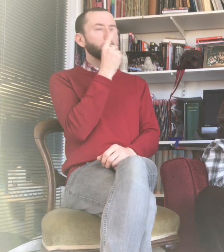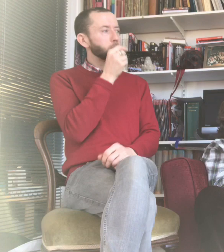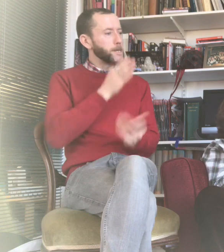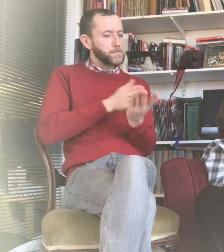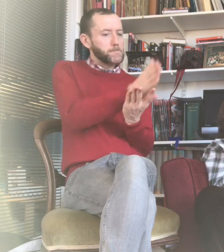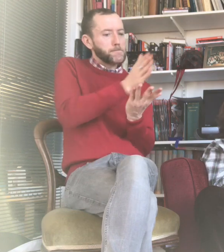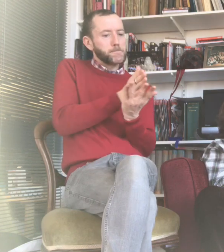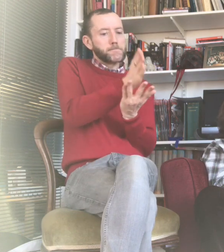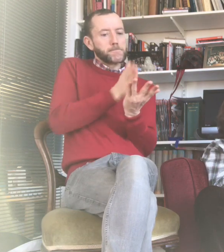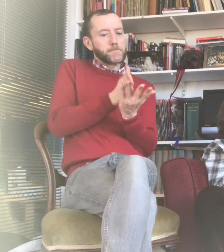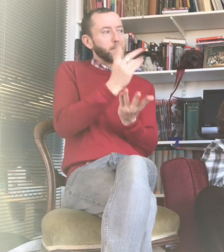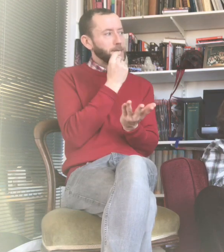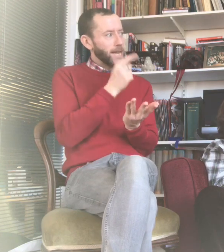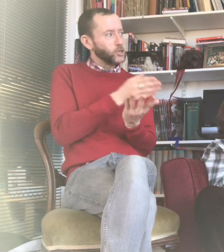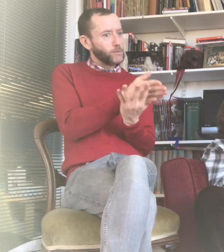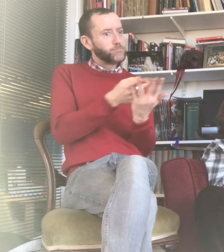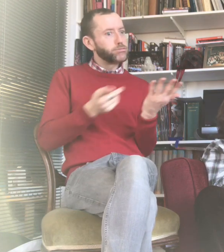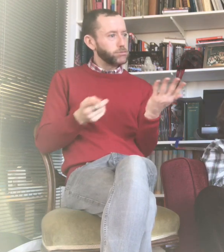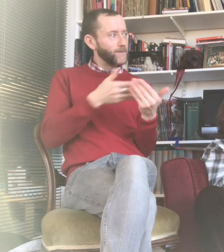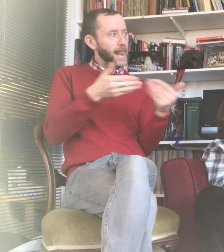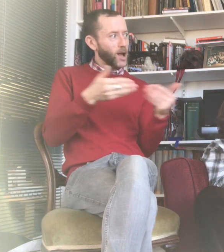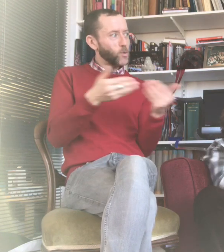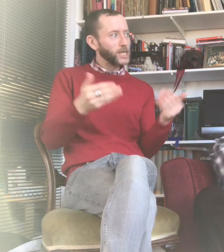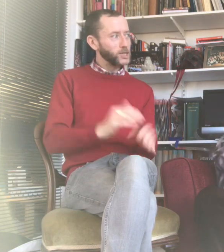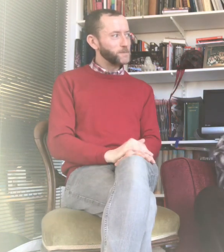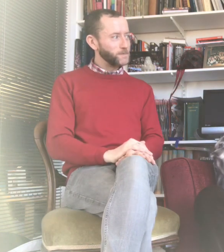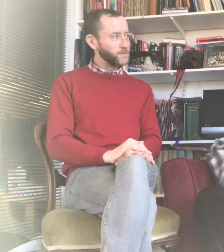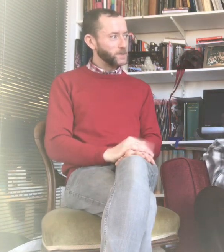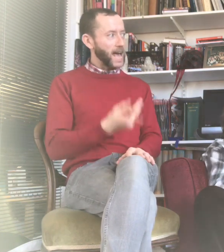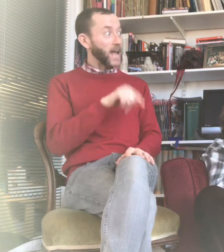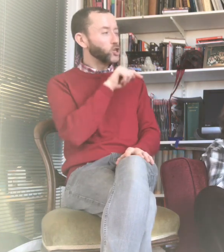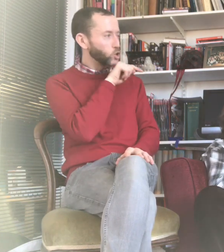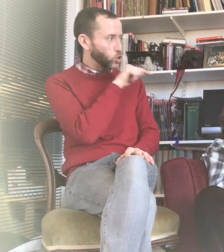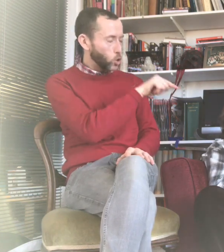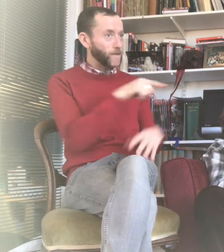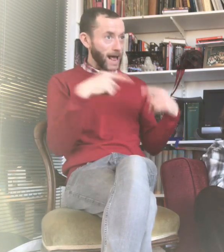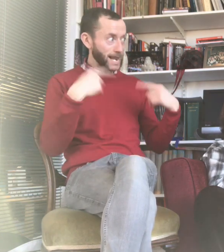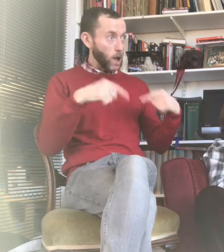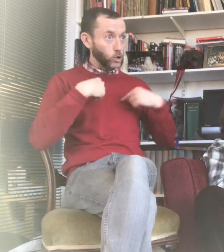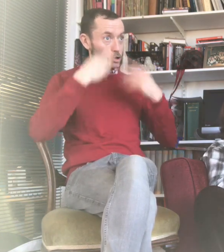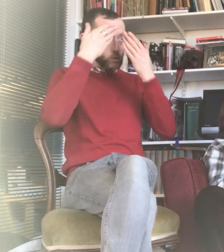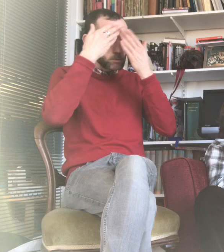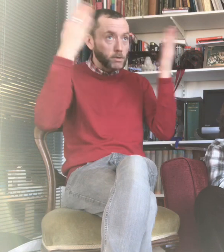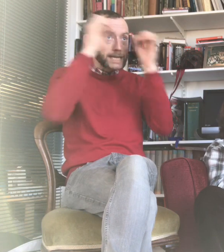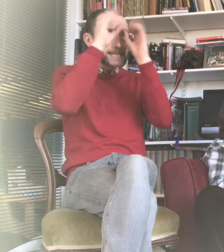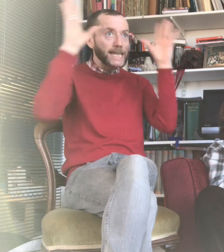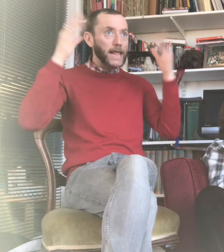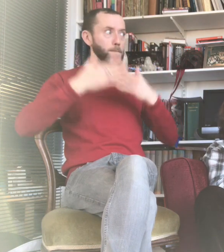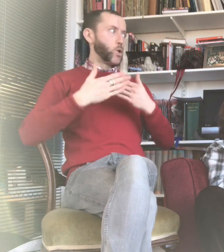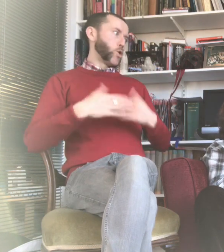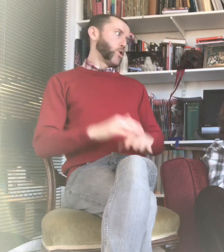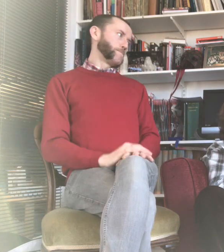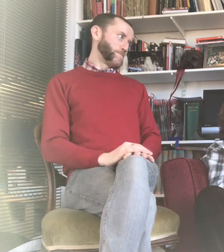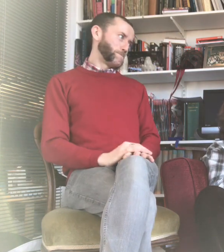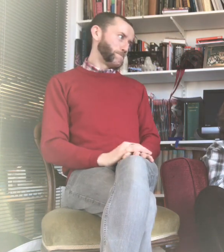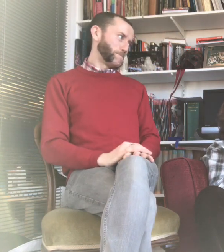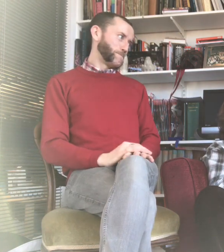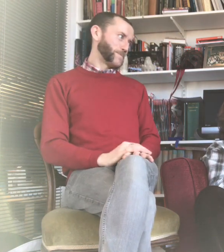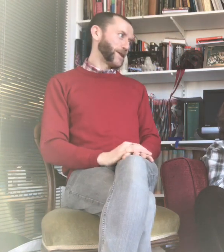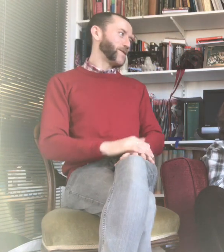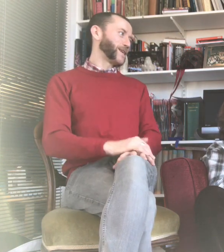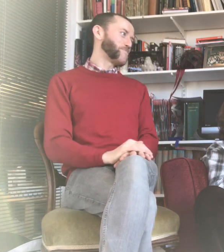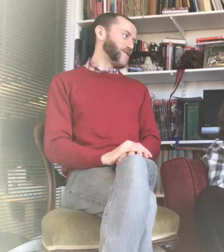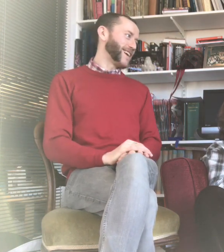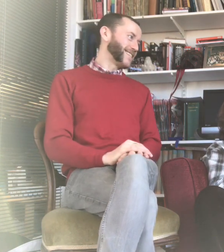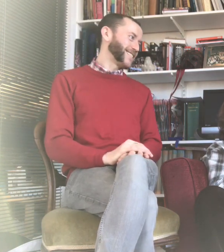potential there is - and you've allowed us to see that. That's brilliant and wow.